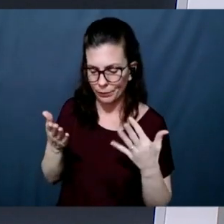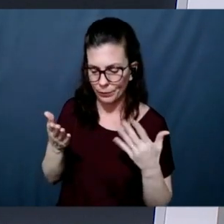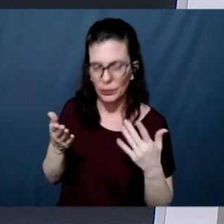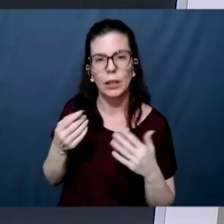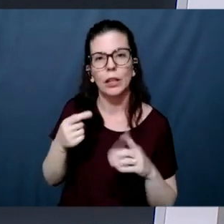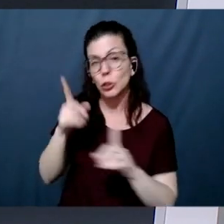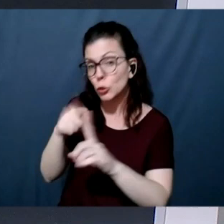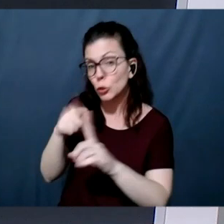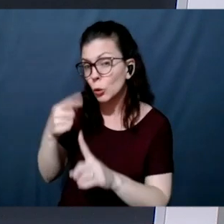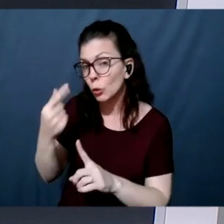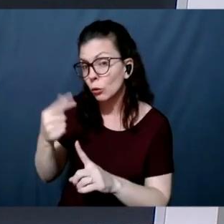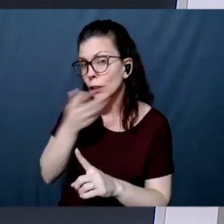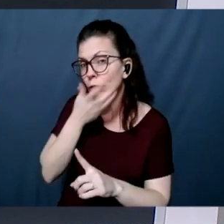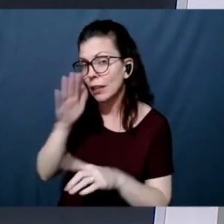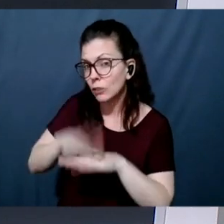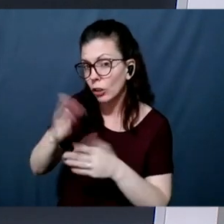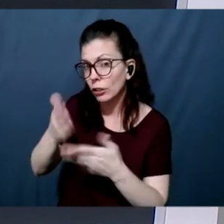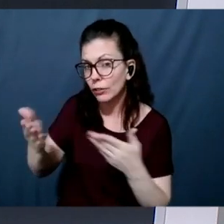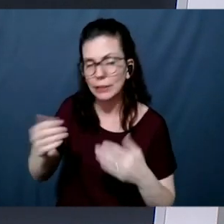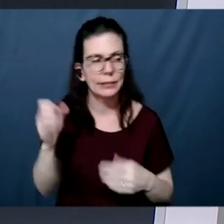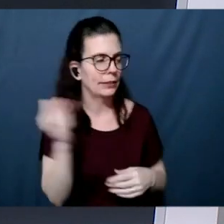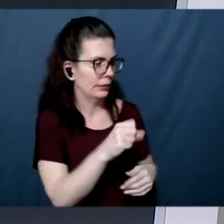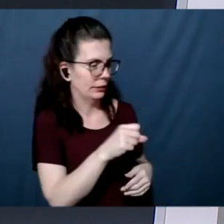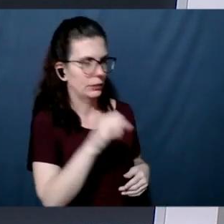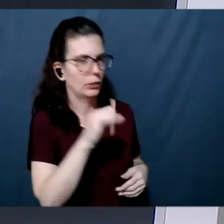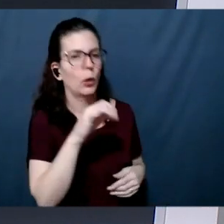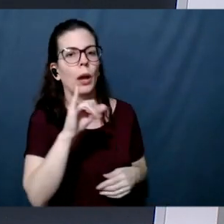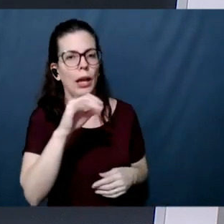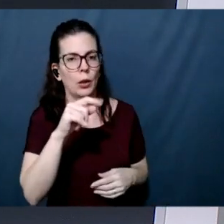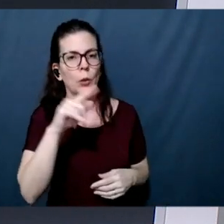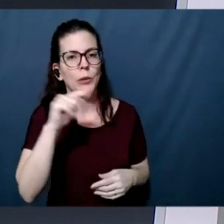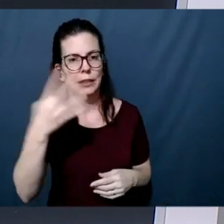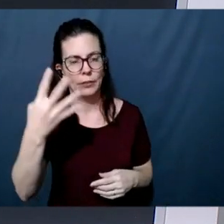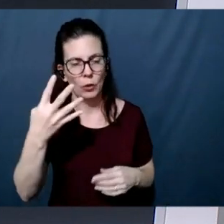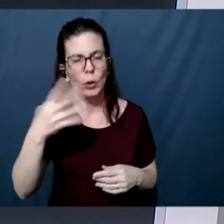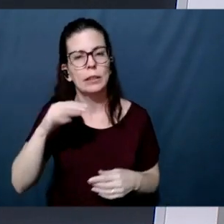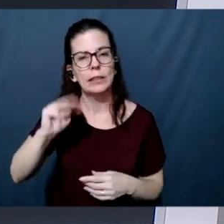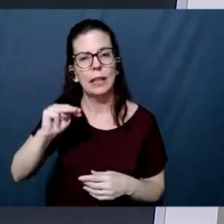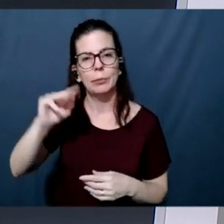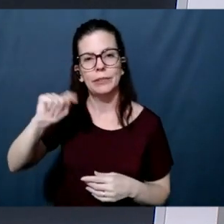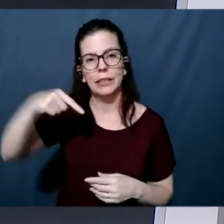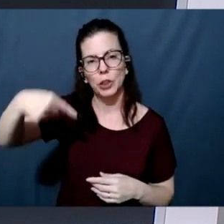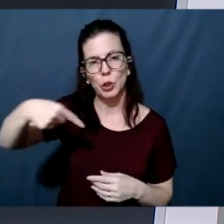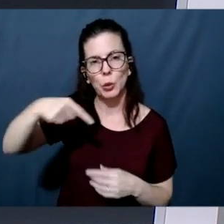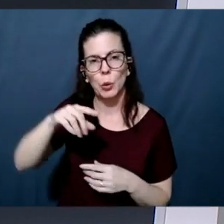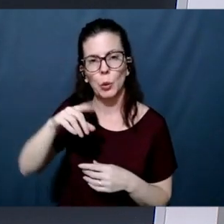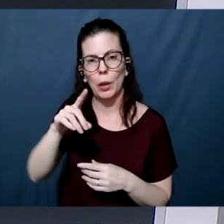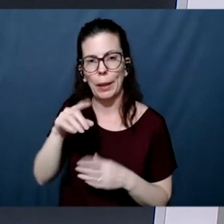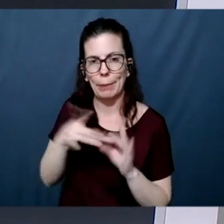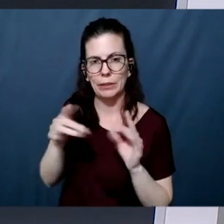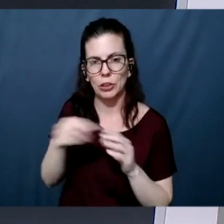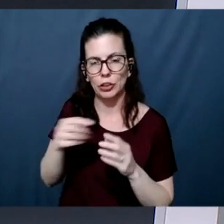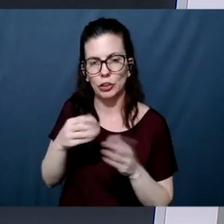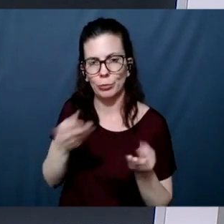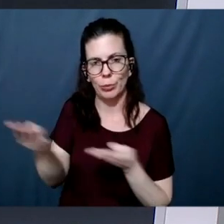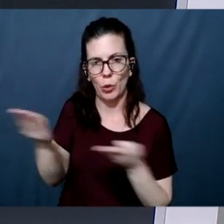Exactly. So IoT core is a MQTT based message broker and AWS IoT Greengrass, the device software that runs